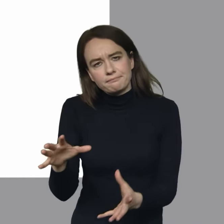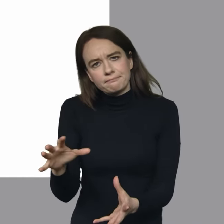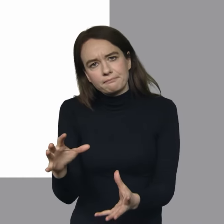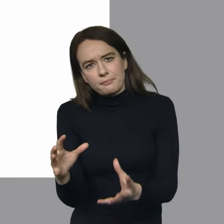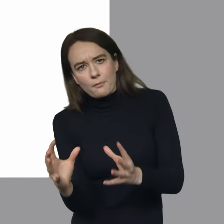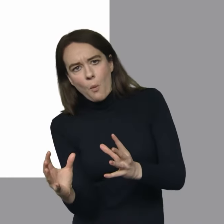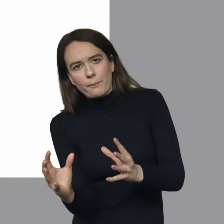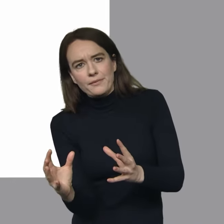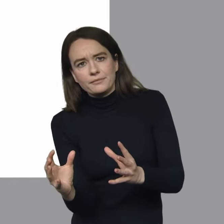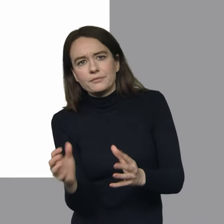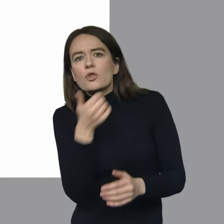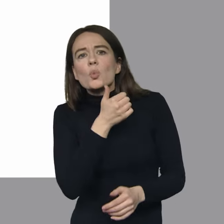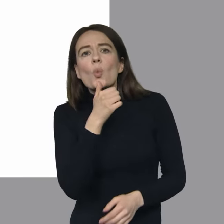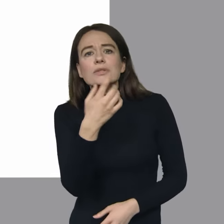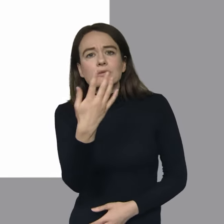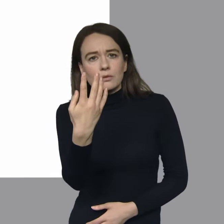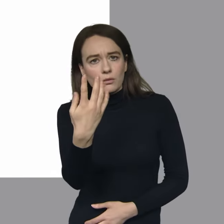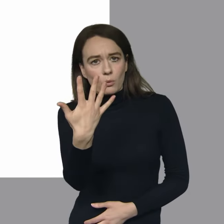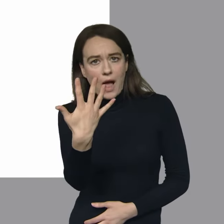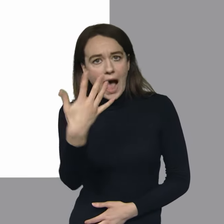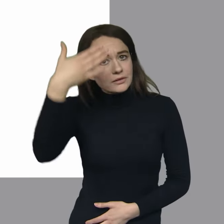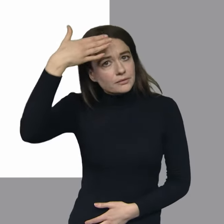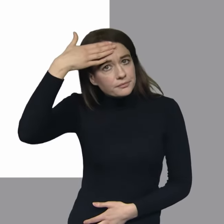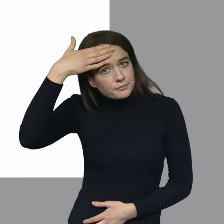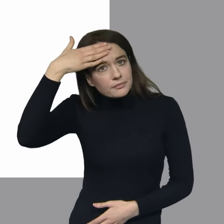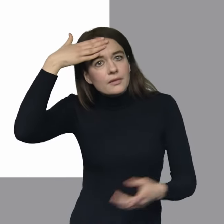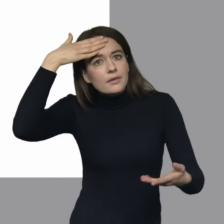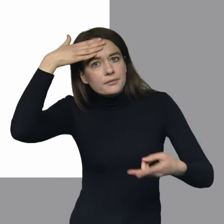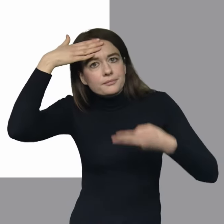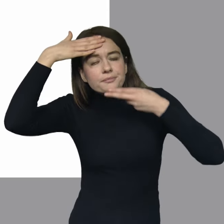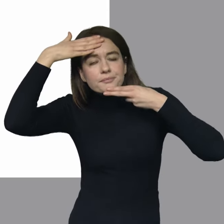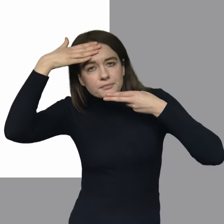using one hand on their forehead and two fingers under their chin.